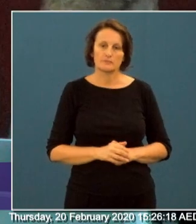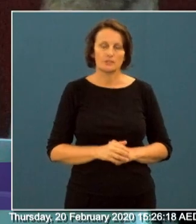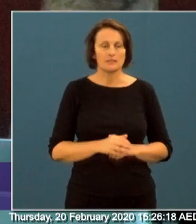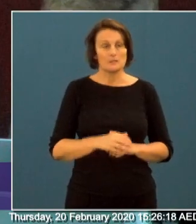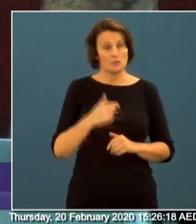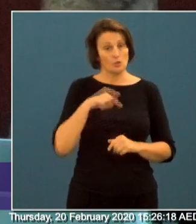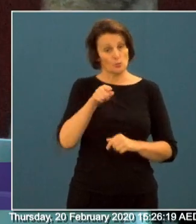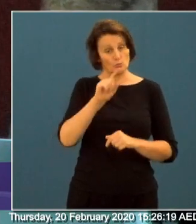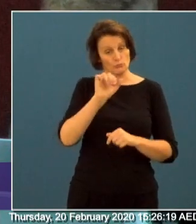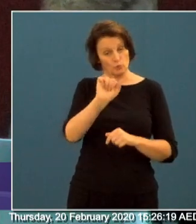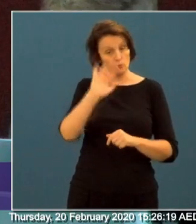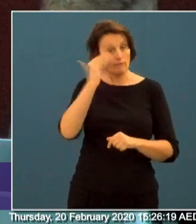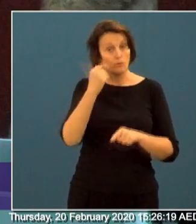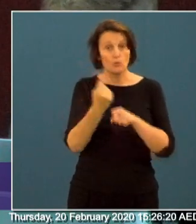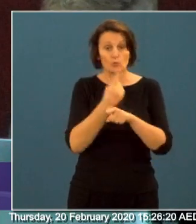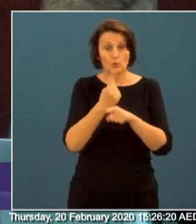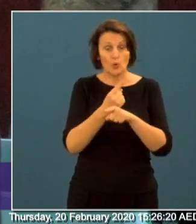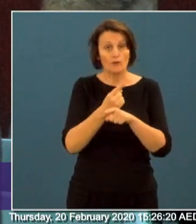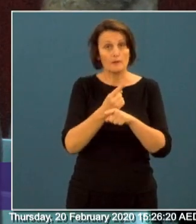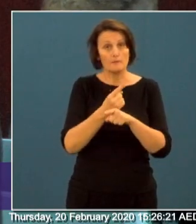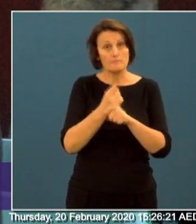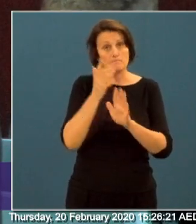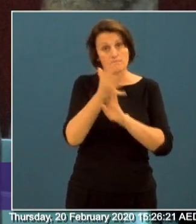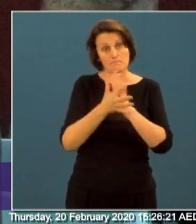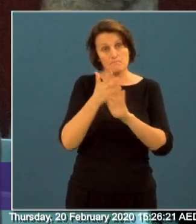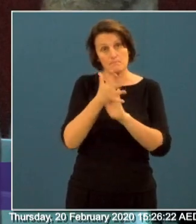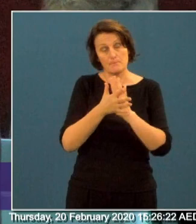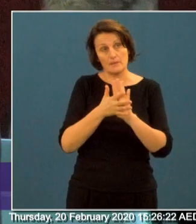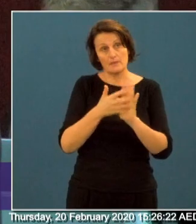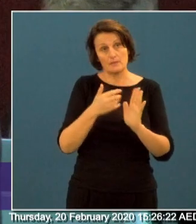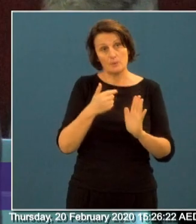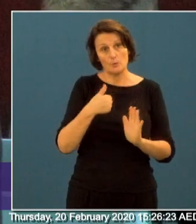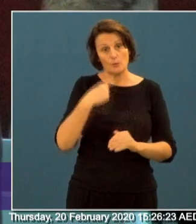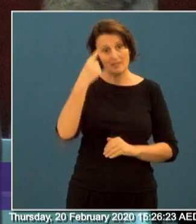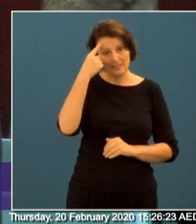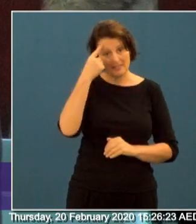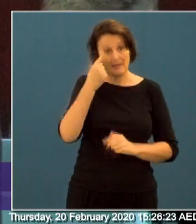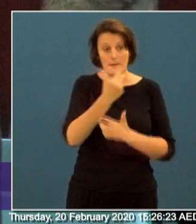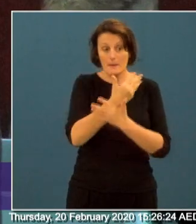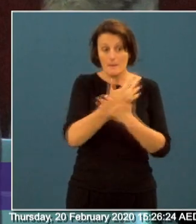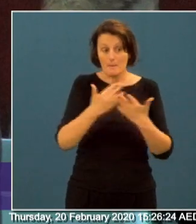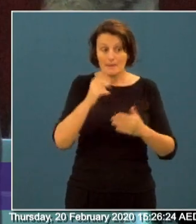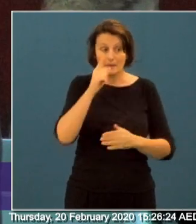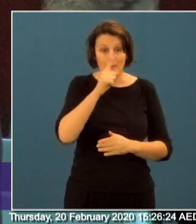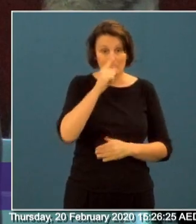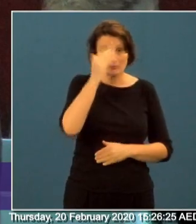in the statistics around avoidable deaths and gaps in life expectancy,